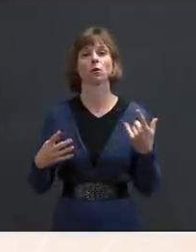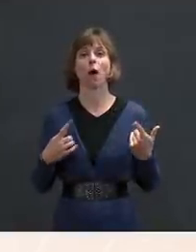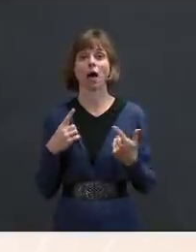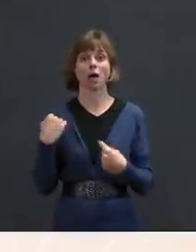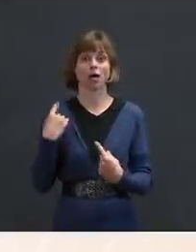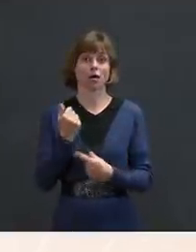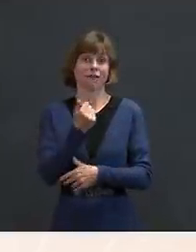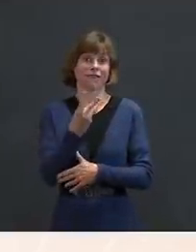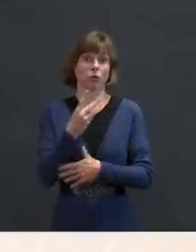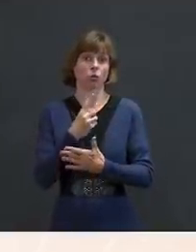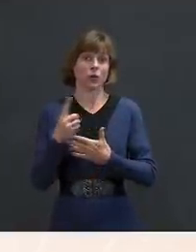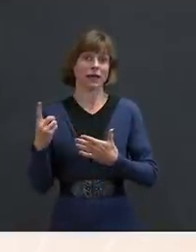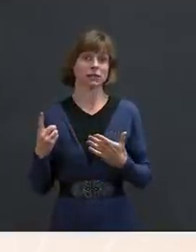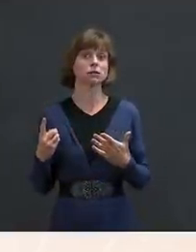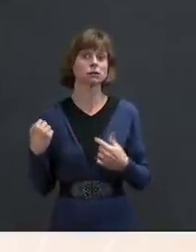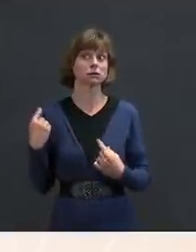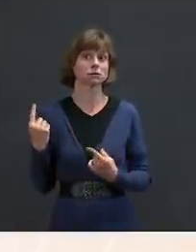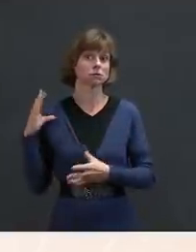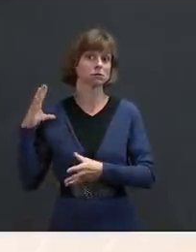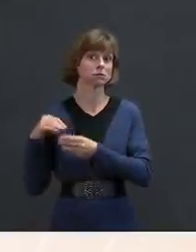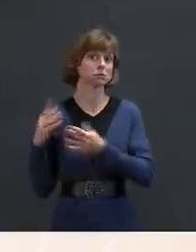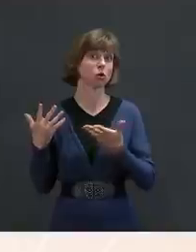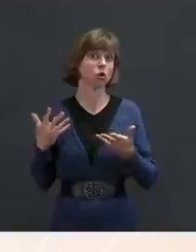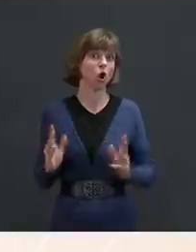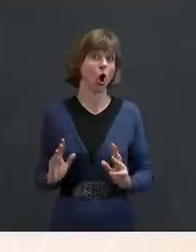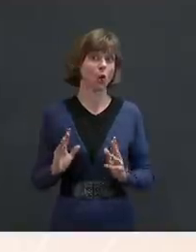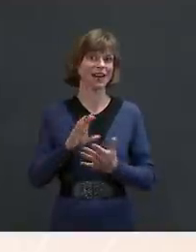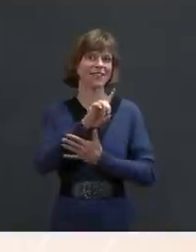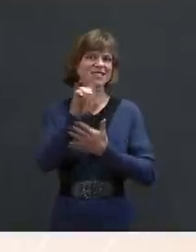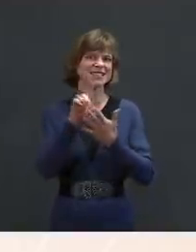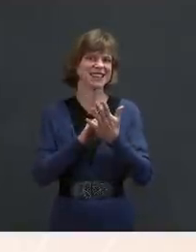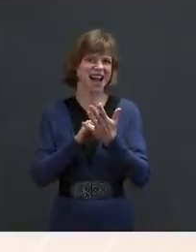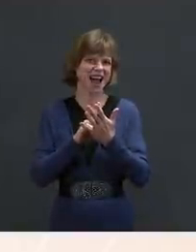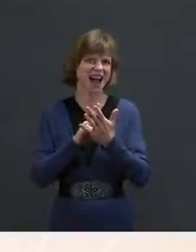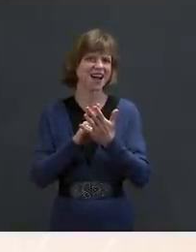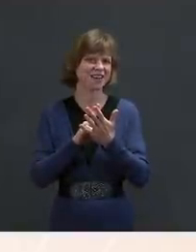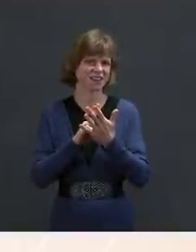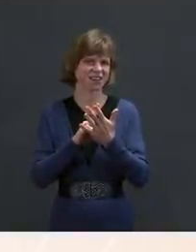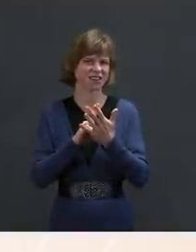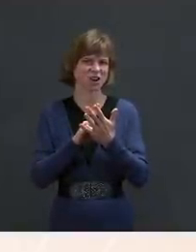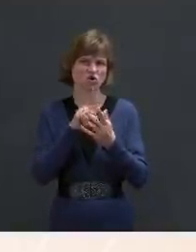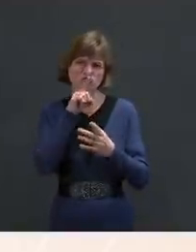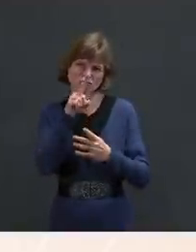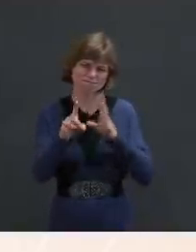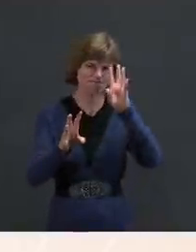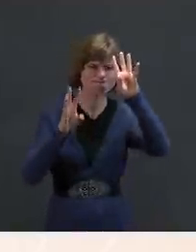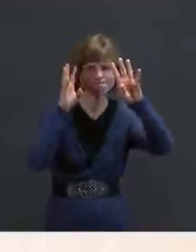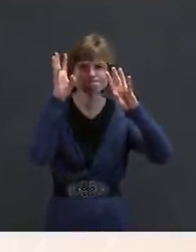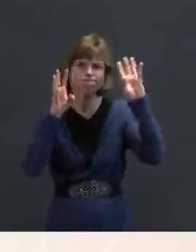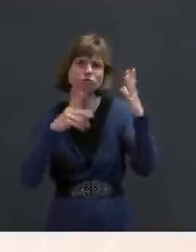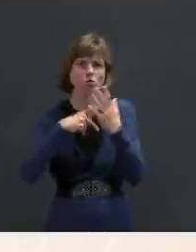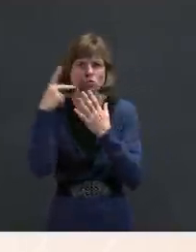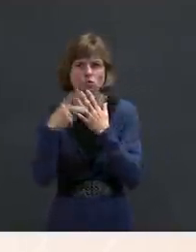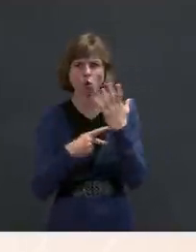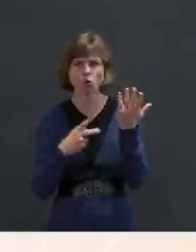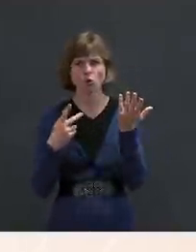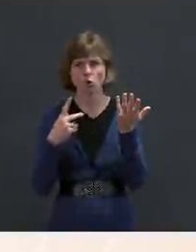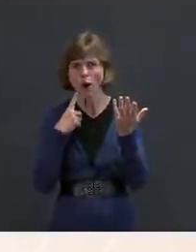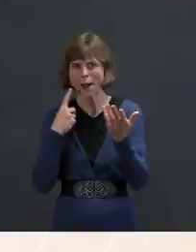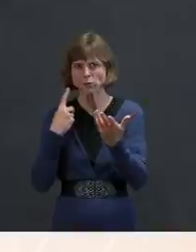we already have designed an innovative program to bring people in through the ports of entry --